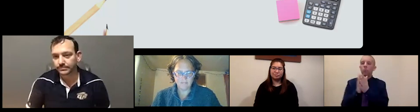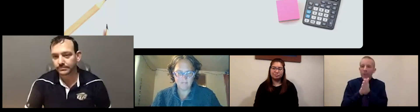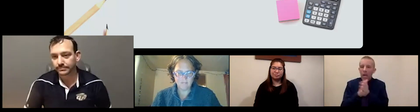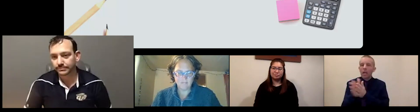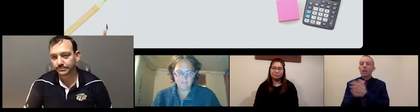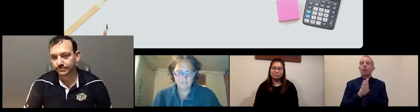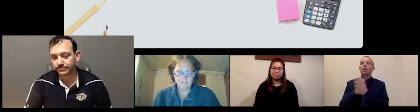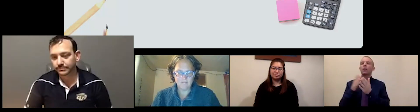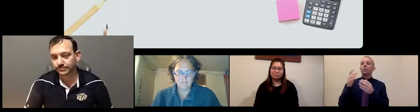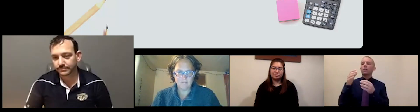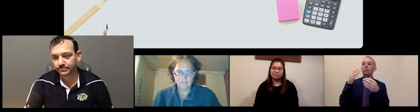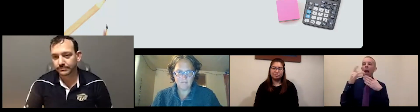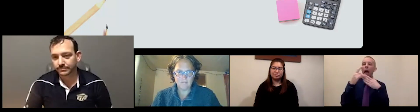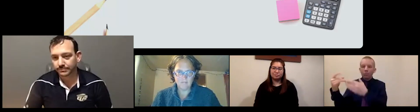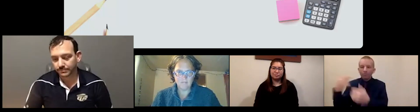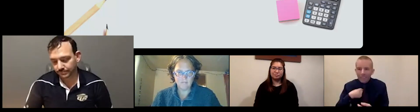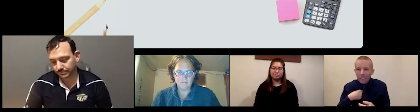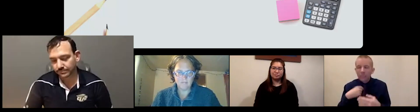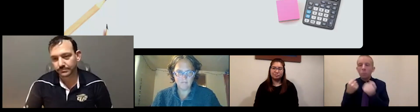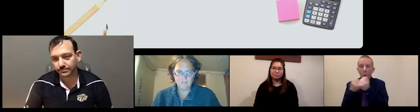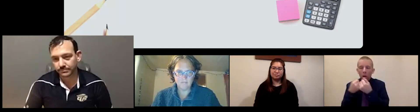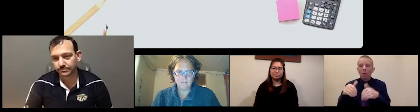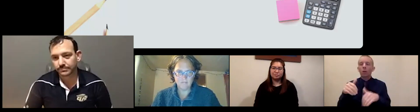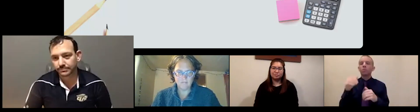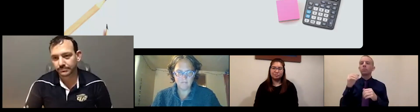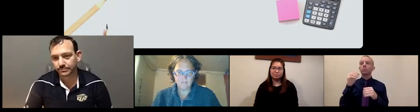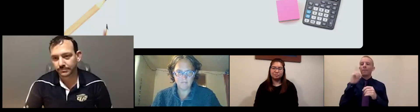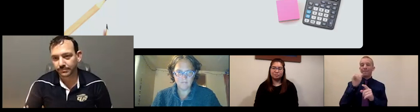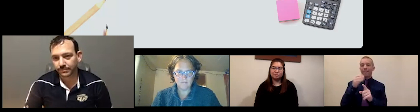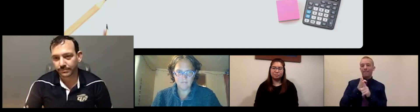and guide me so I could continue and stay motivated.